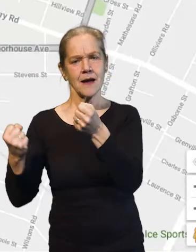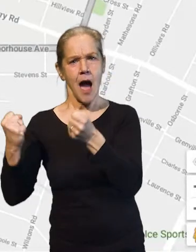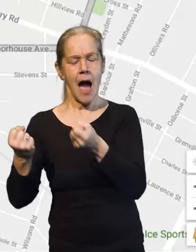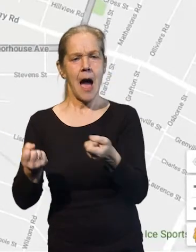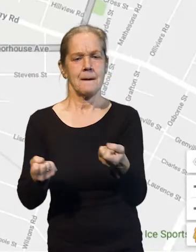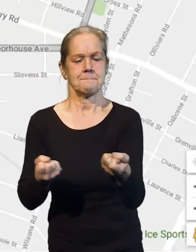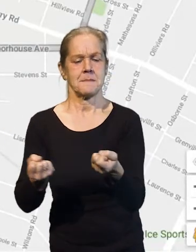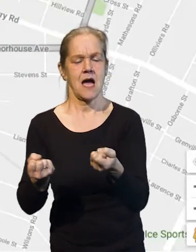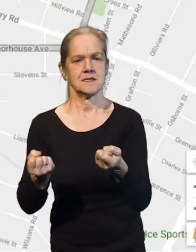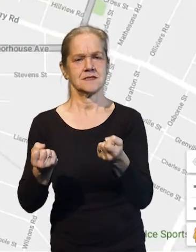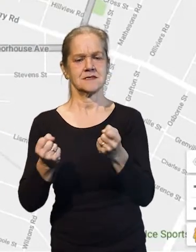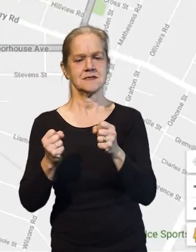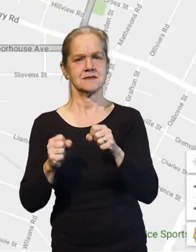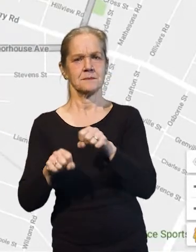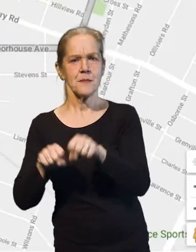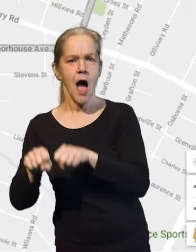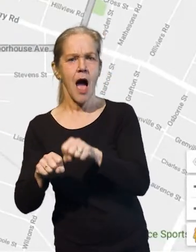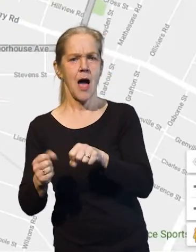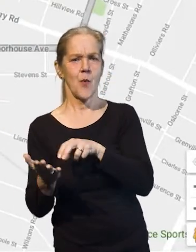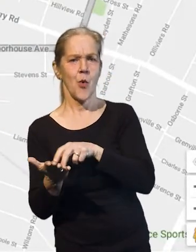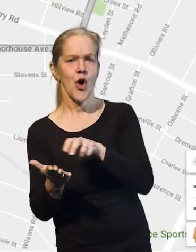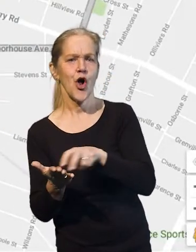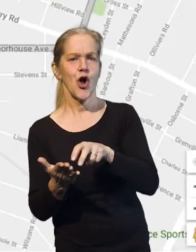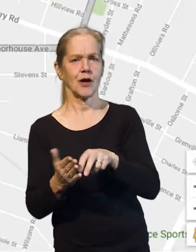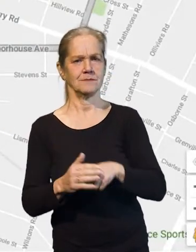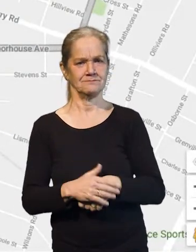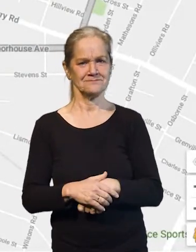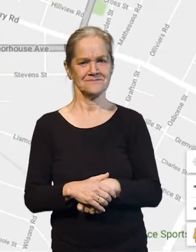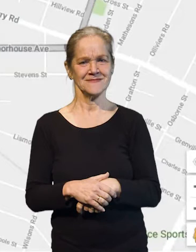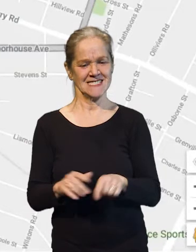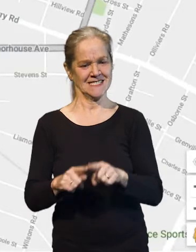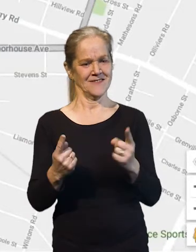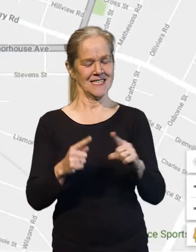blue bar, there's a car, a bus or public transport,